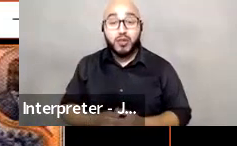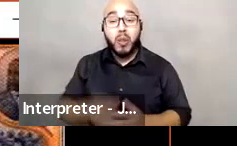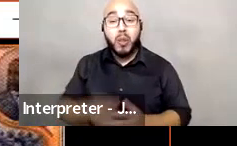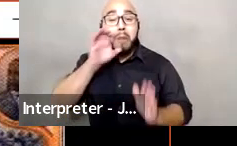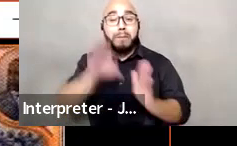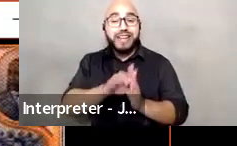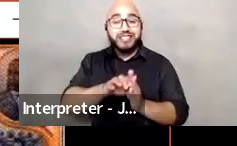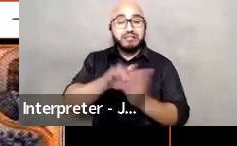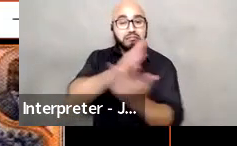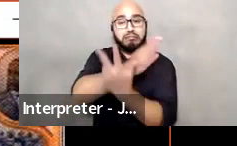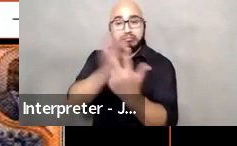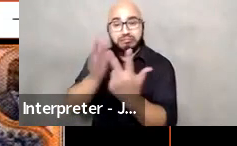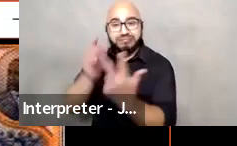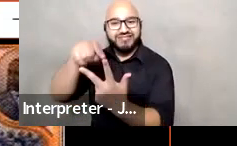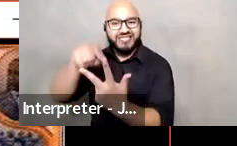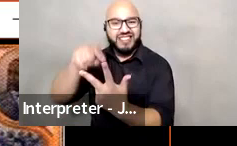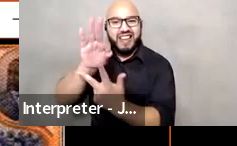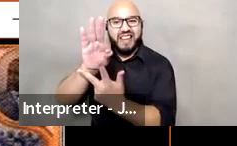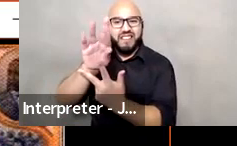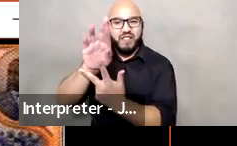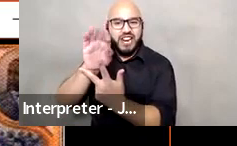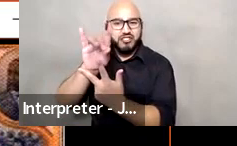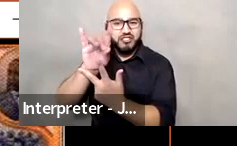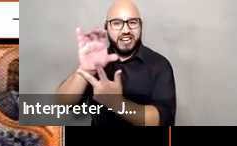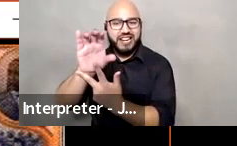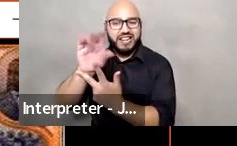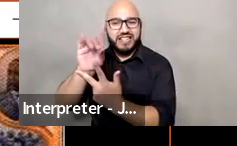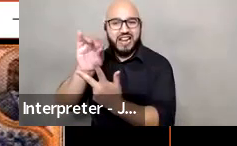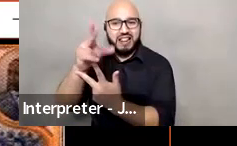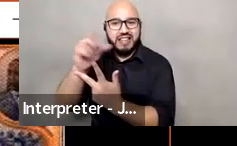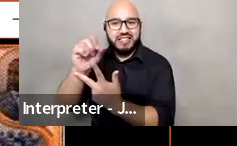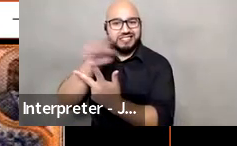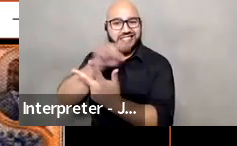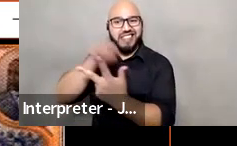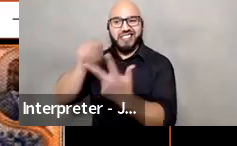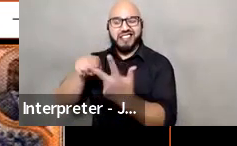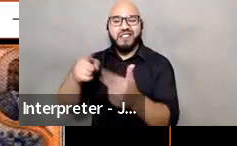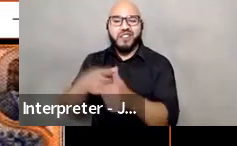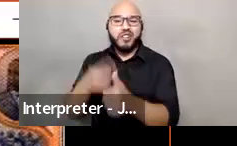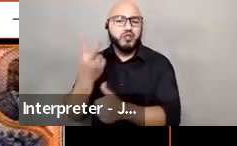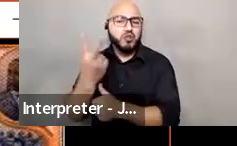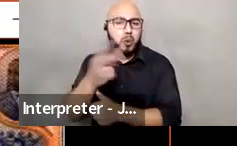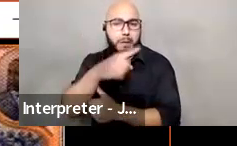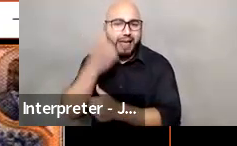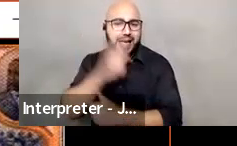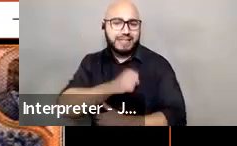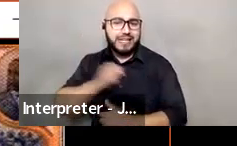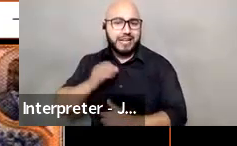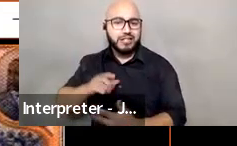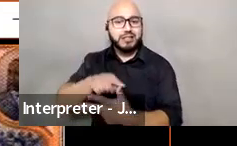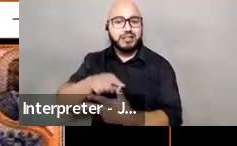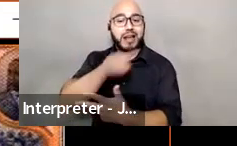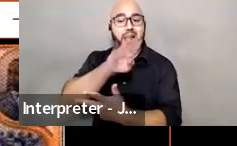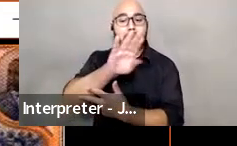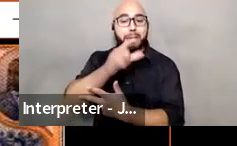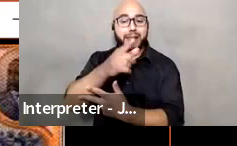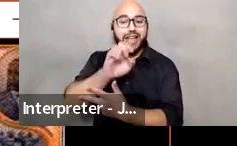In the middle and then the first two black senators and all of American. History. Blanche, Bruce and Hiram Rebels.